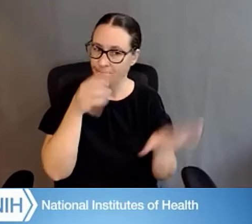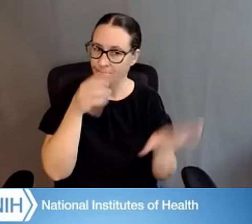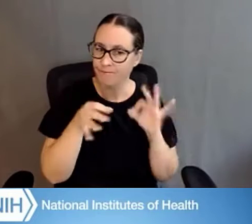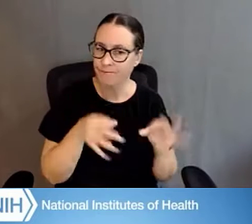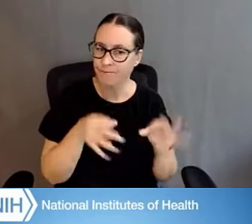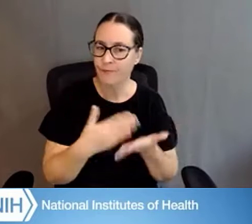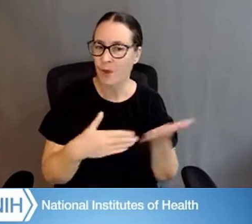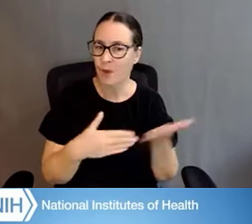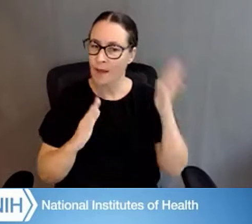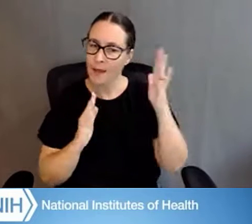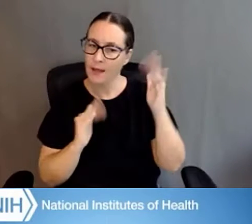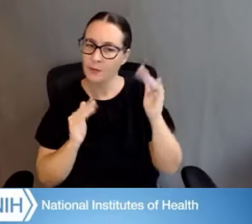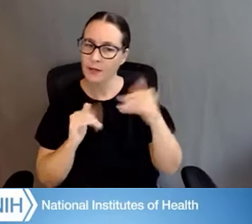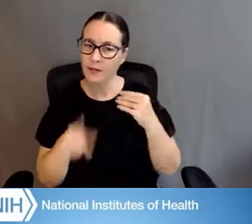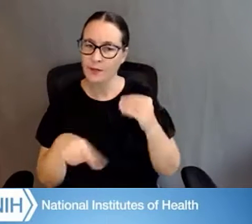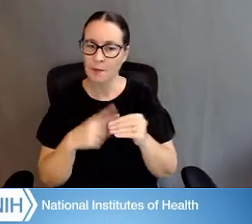around sharing qualitative data?